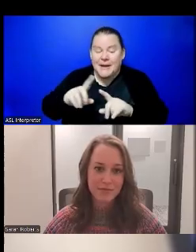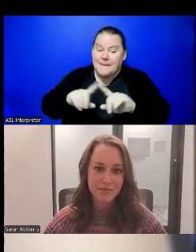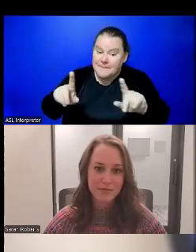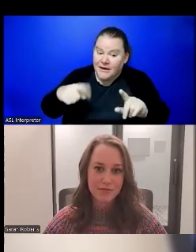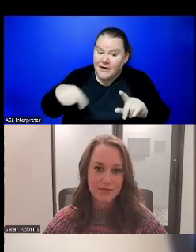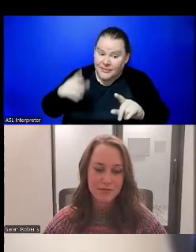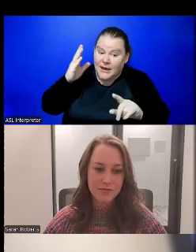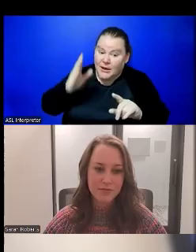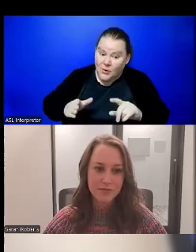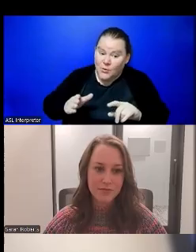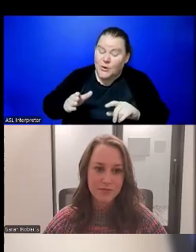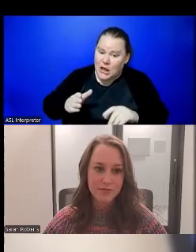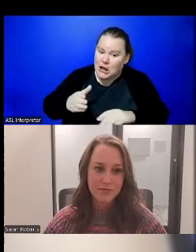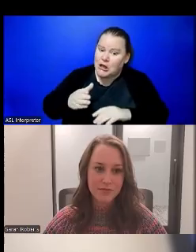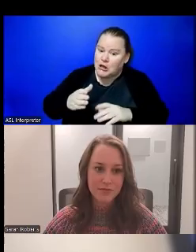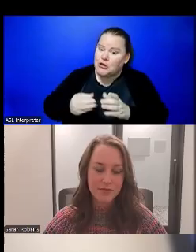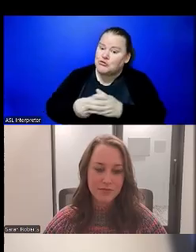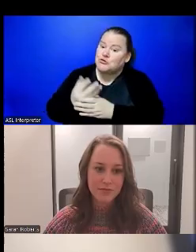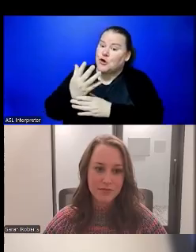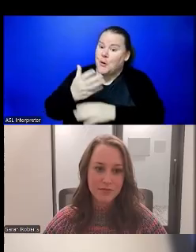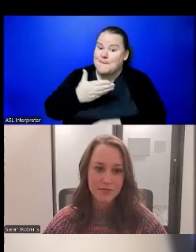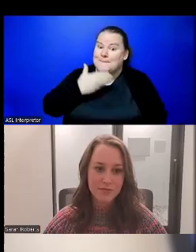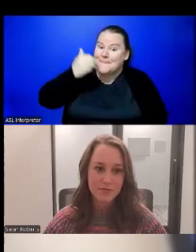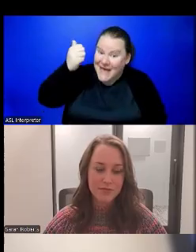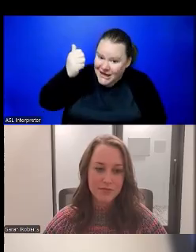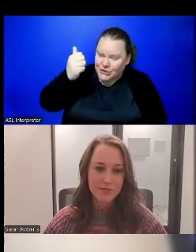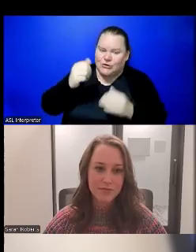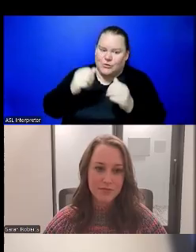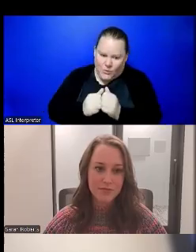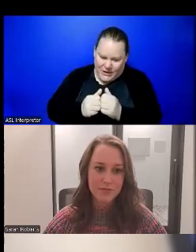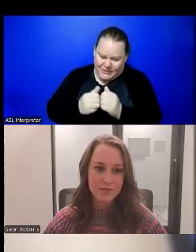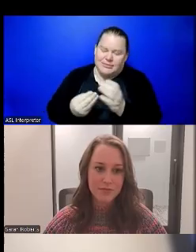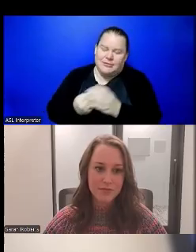better by being on growth hormone. Some of the downsides,